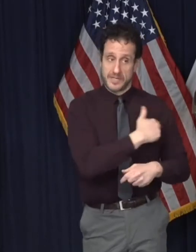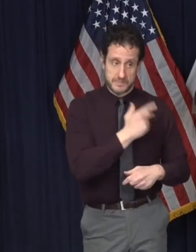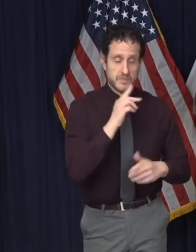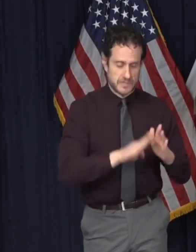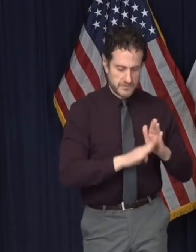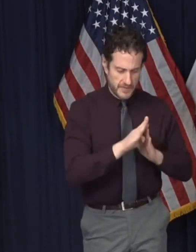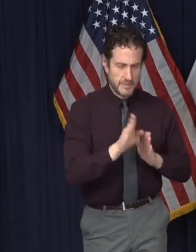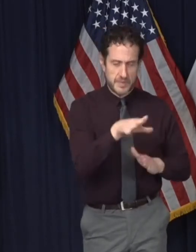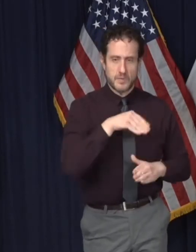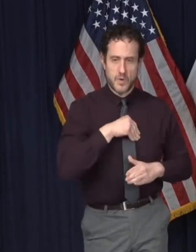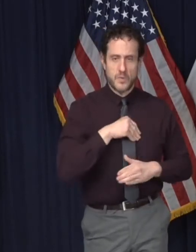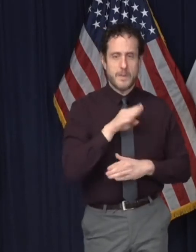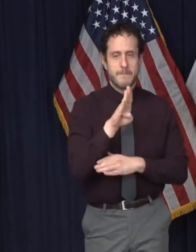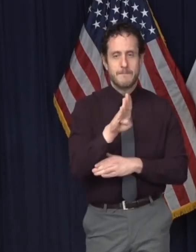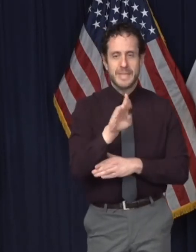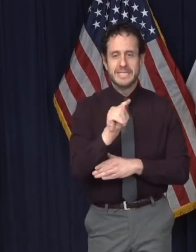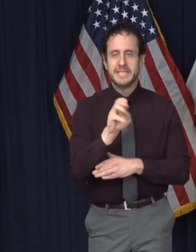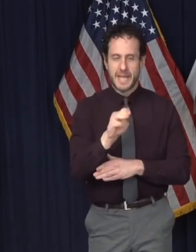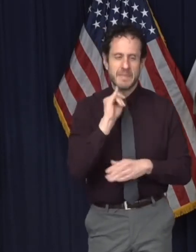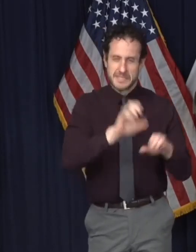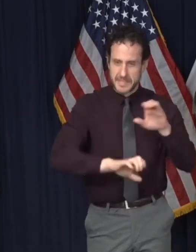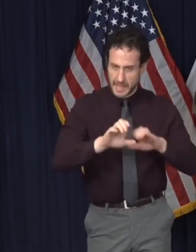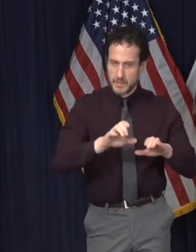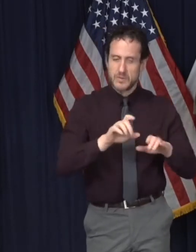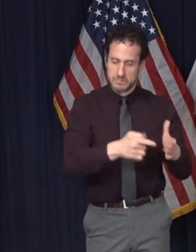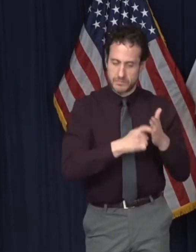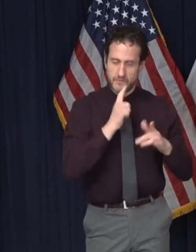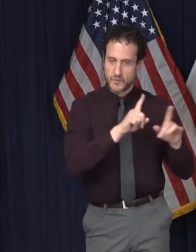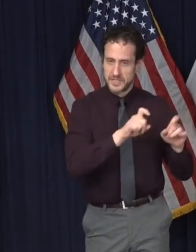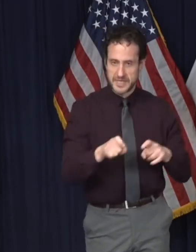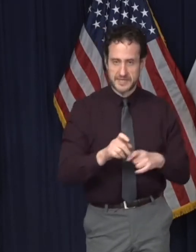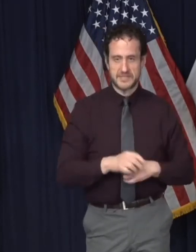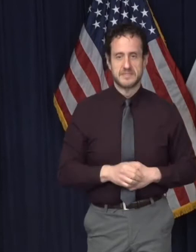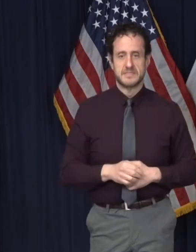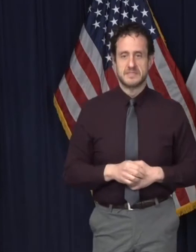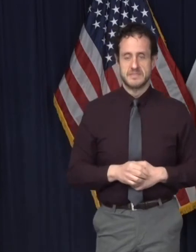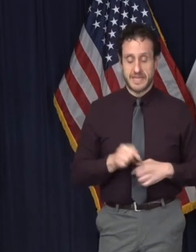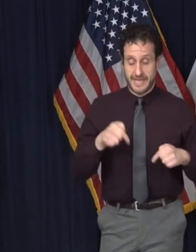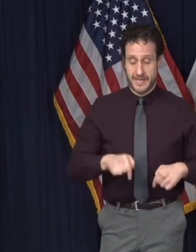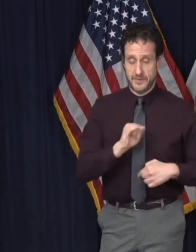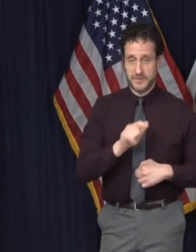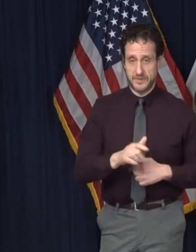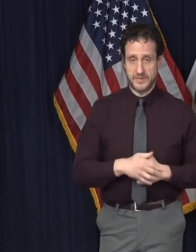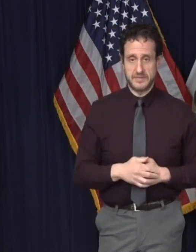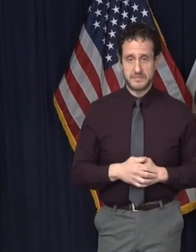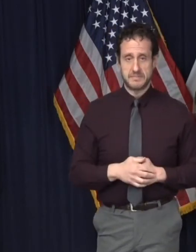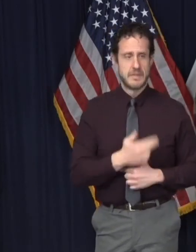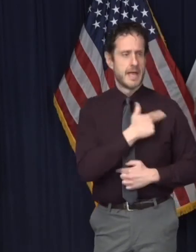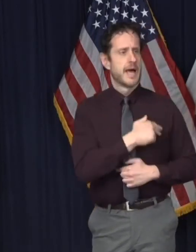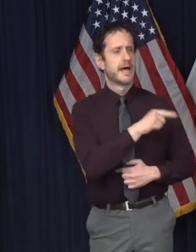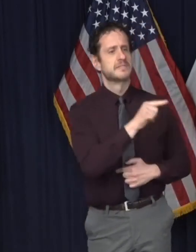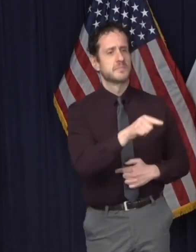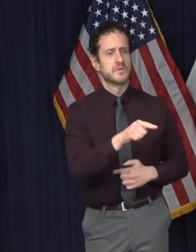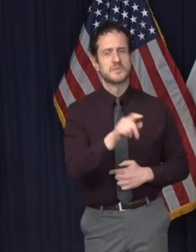AND DISTRIBUTING THEIR OWN VIRAL TRANSPORT MEDIUM KNOWN AS VTM AND THE NECESSARY REAGENT LOCALLY.